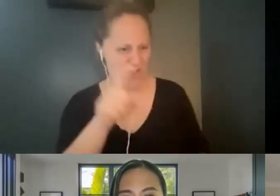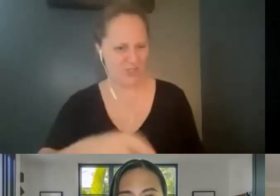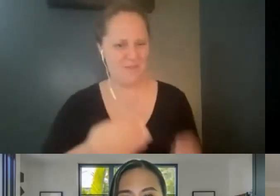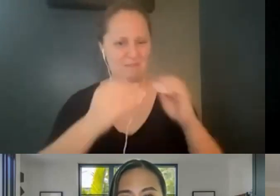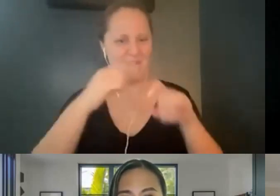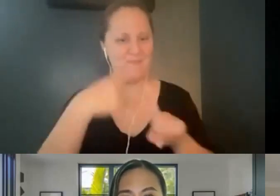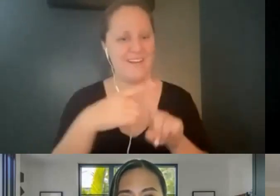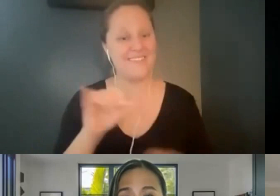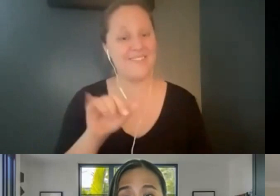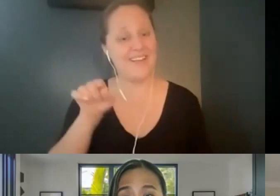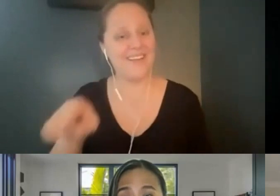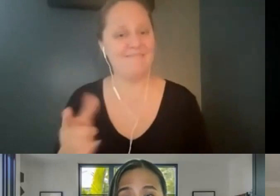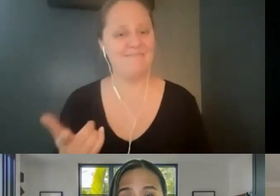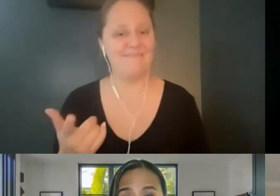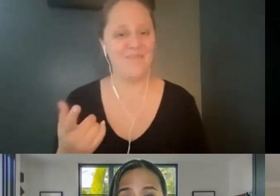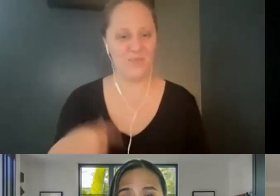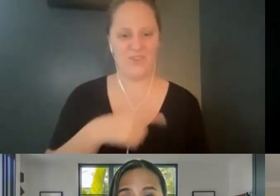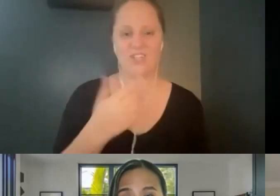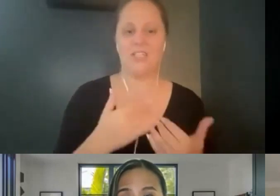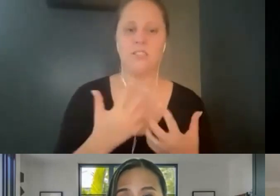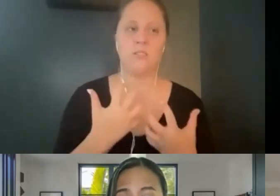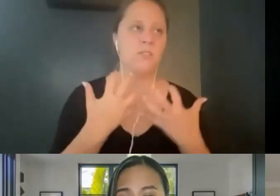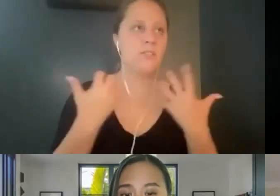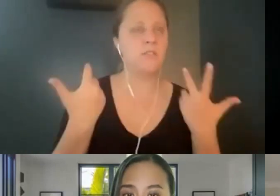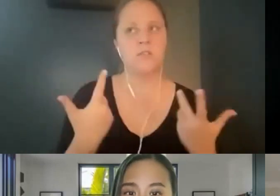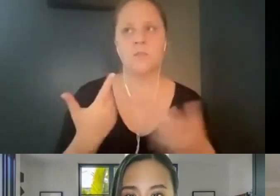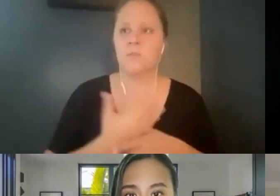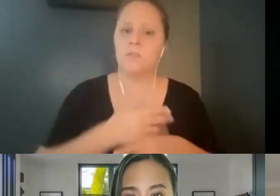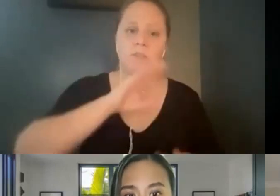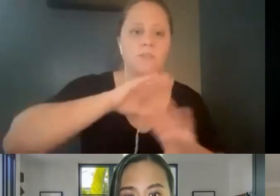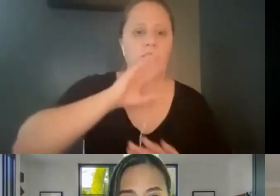why do we let things get to us. We all have the power to not but